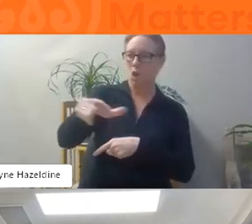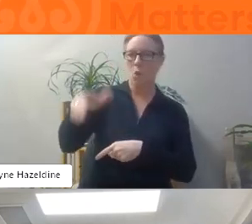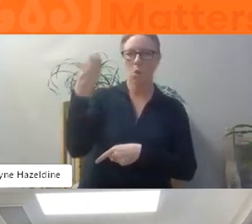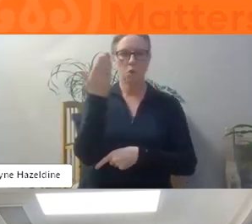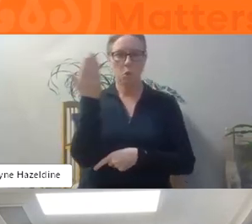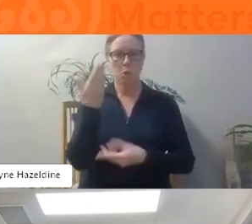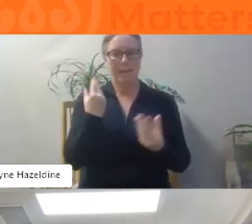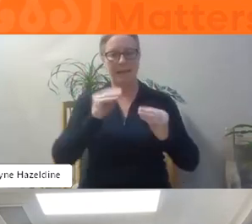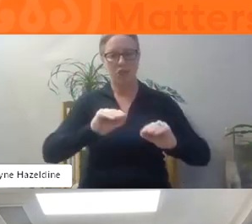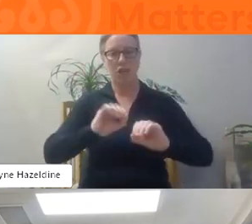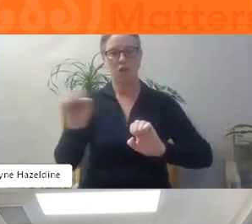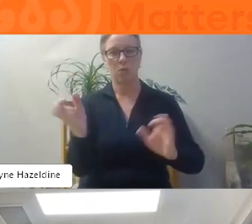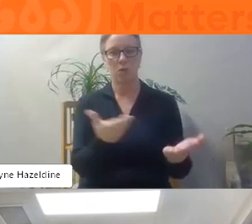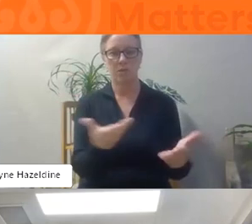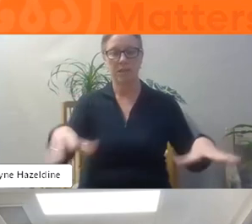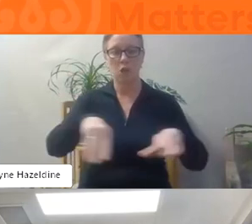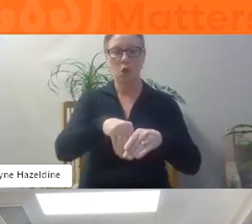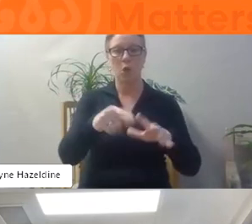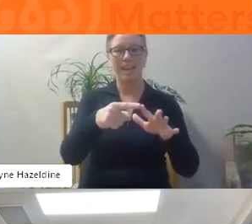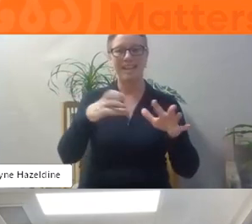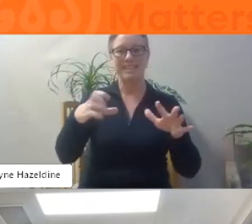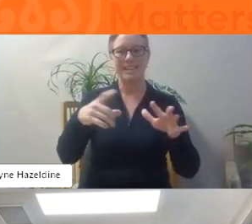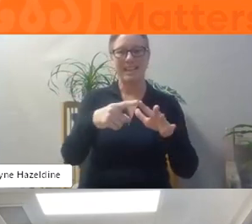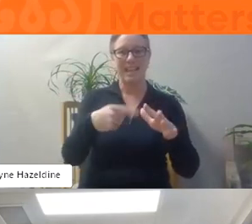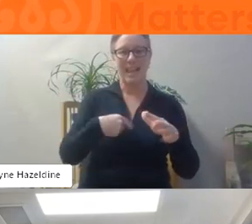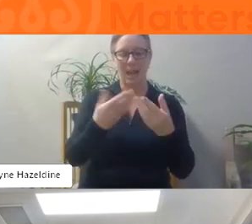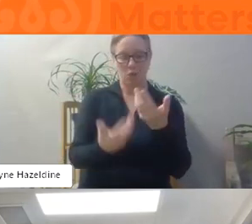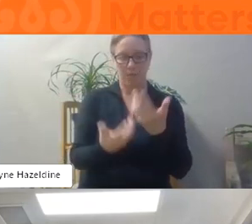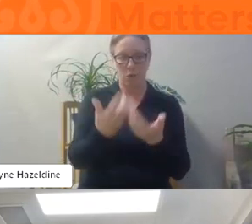services, including early childhood and tertiary education are welcoming